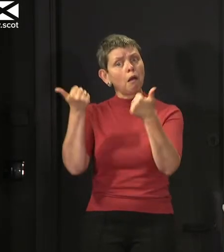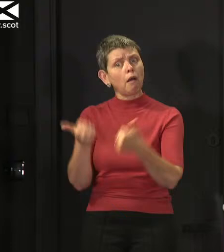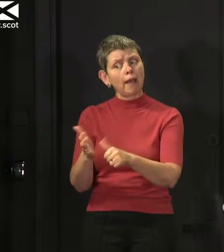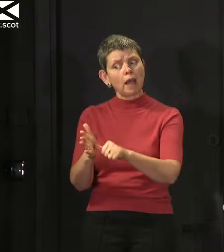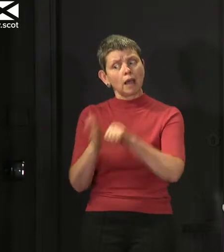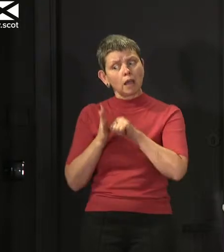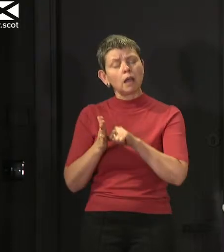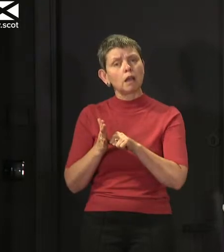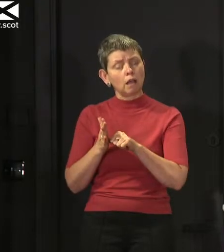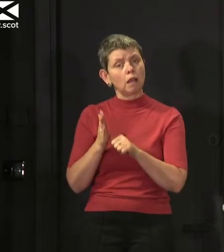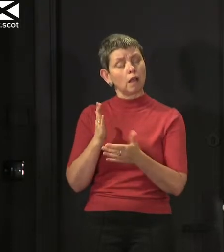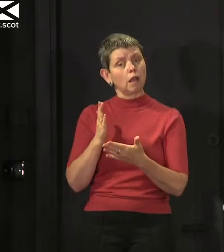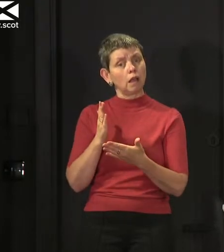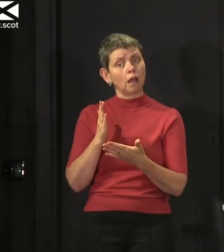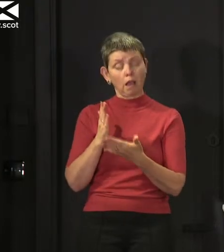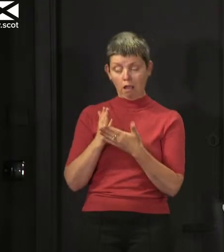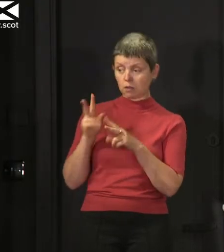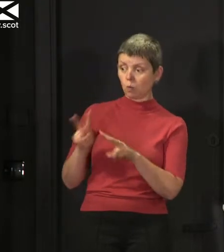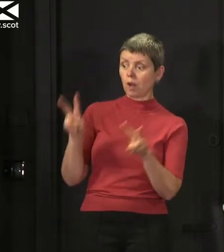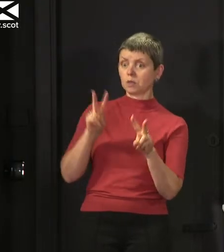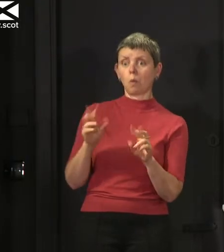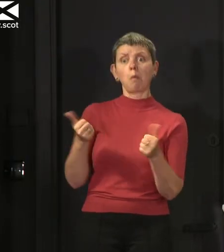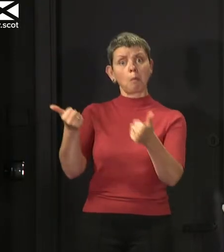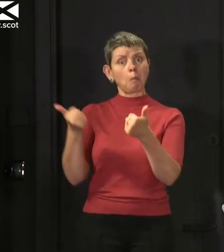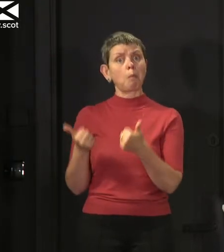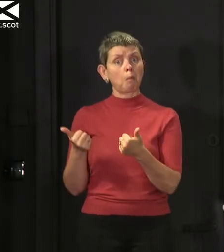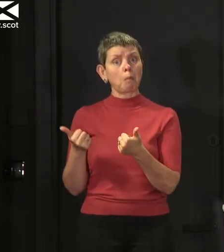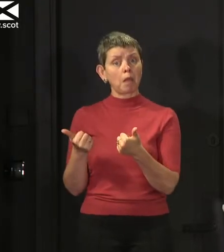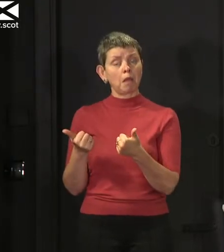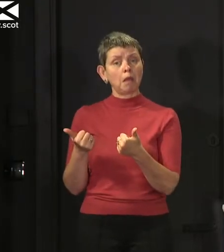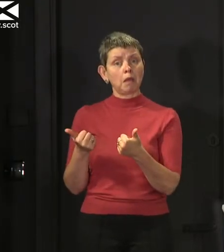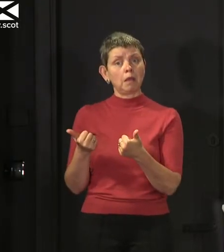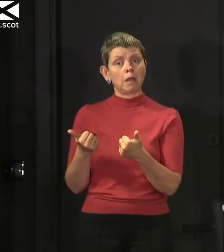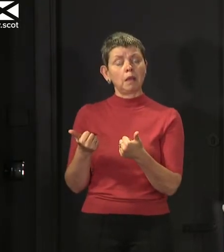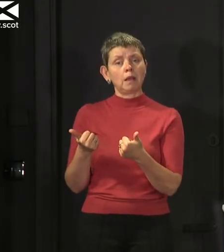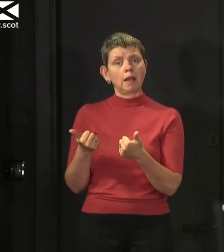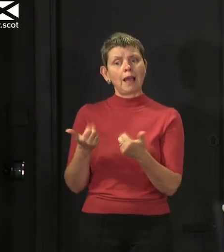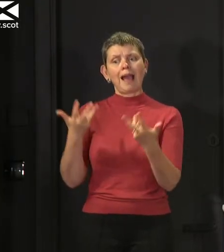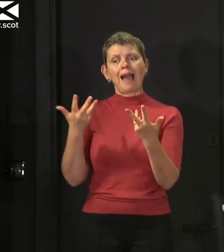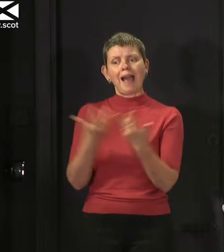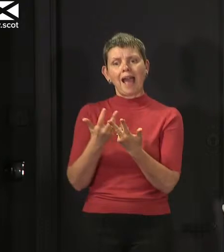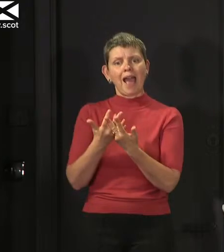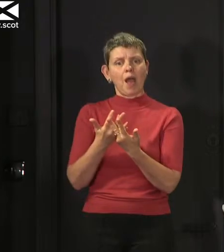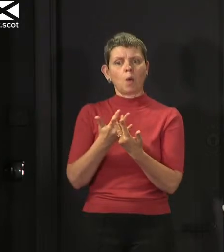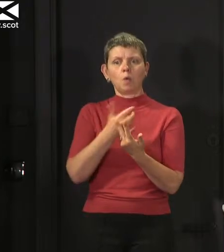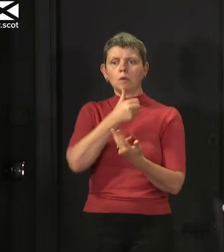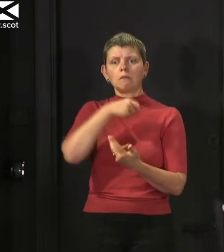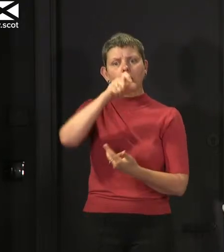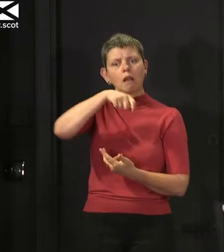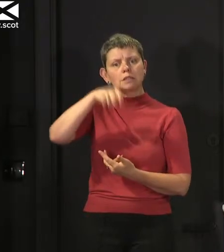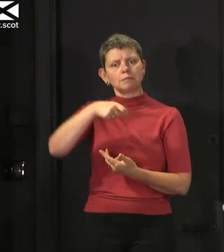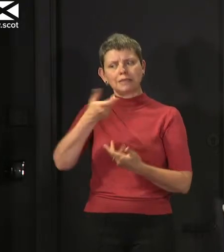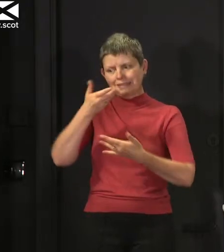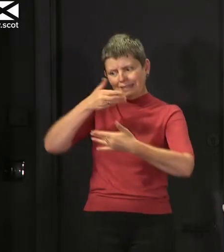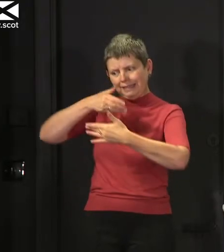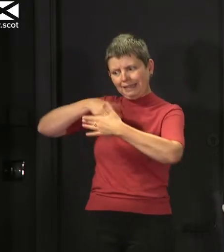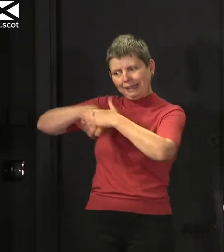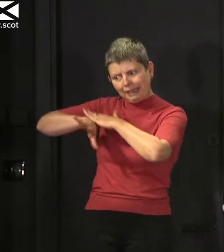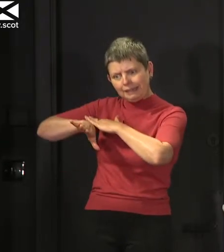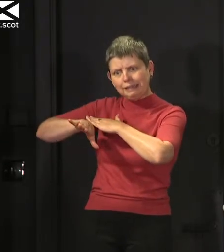actually, by what I saw there from the way in which customers will be greeted and they